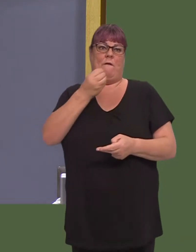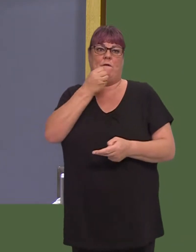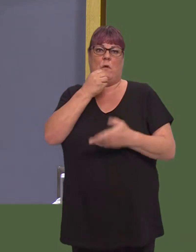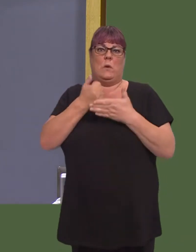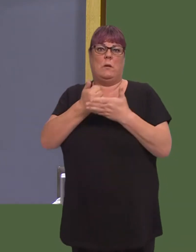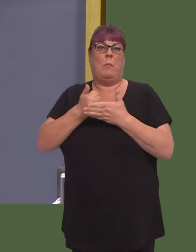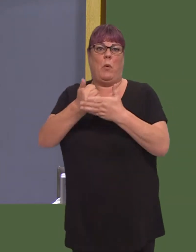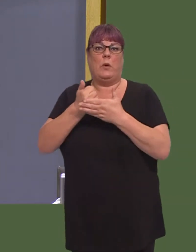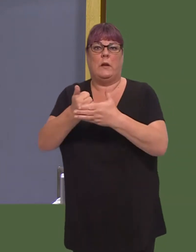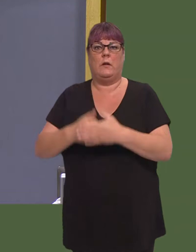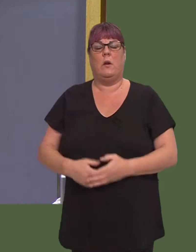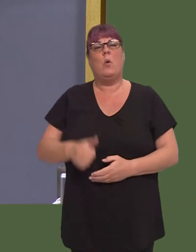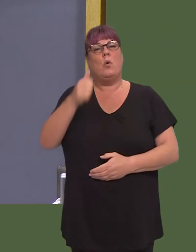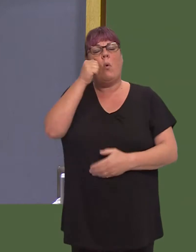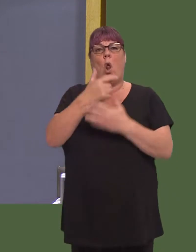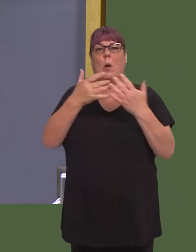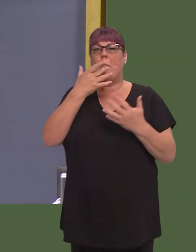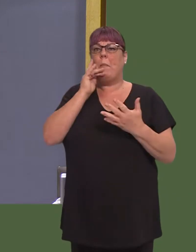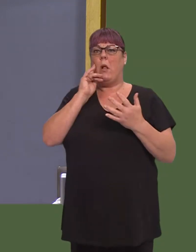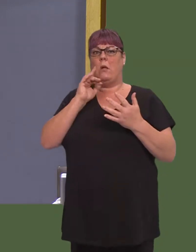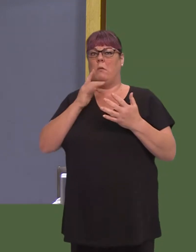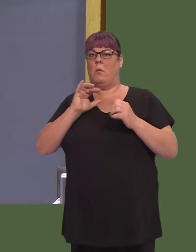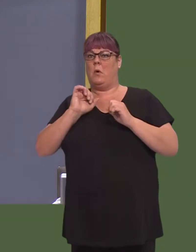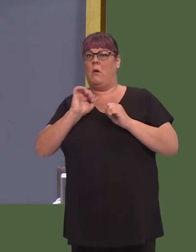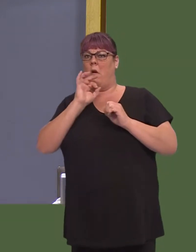to ensure that those in the most need get the fastest responseóbe that a fully crewed